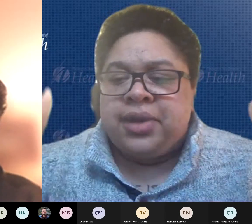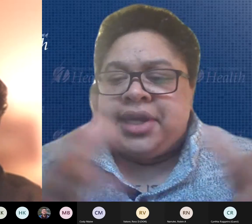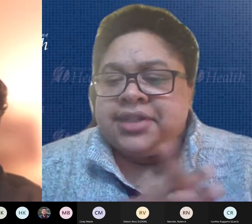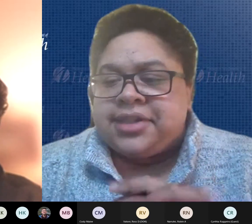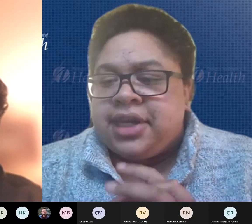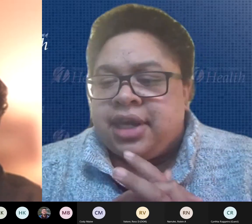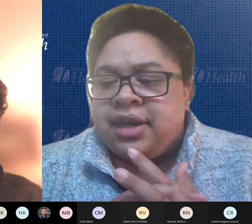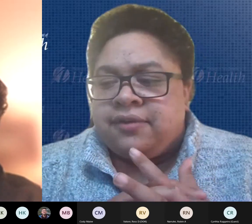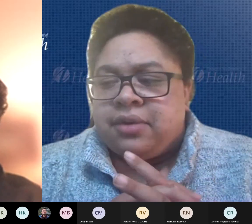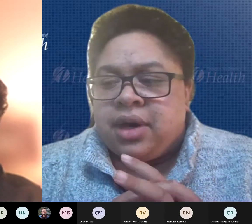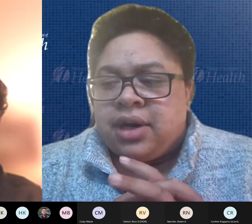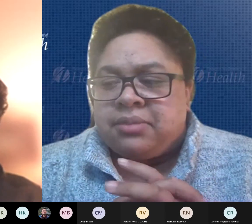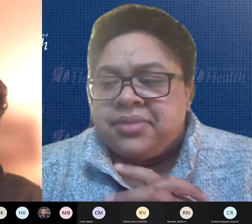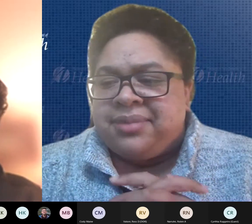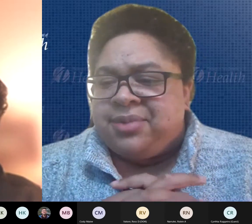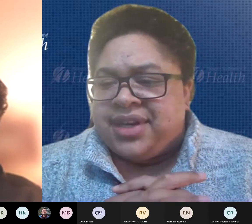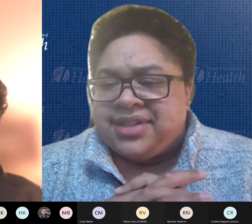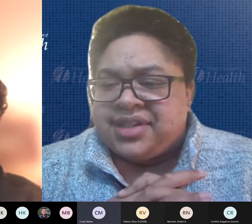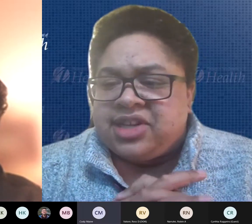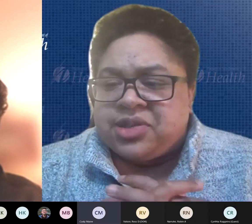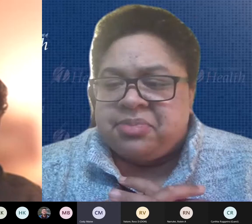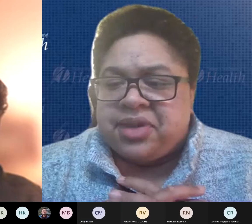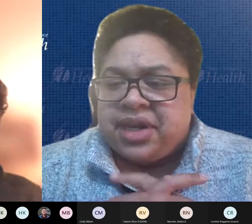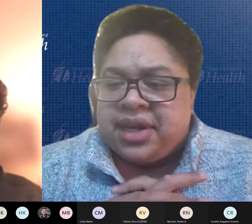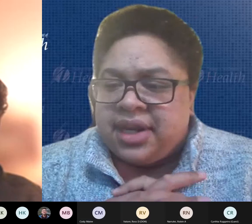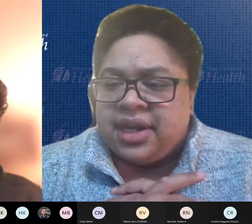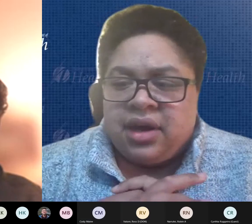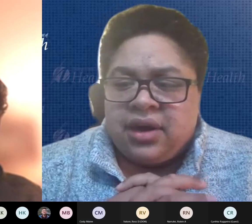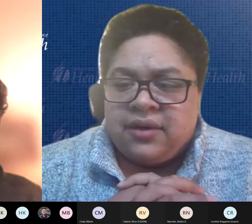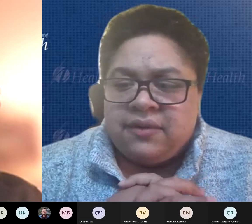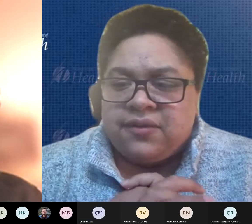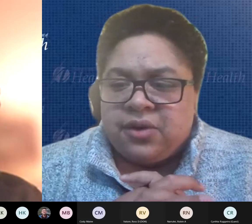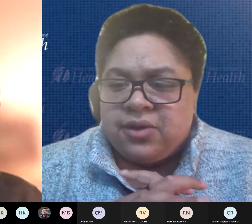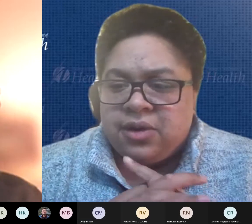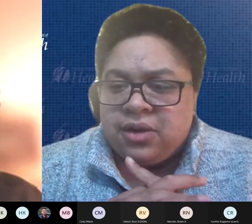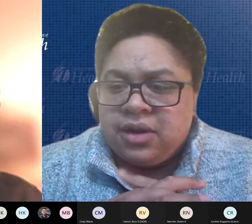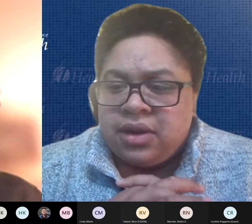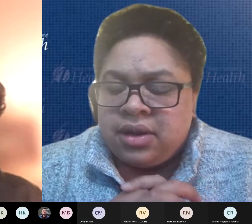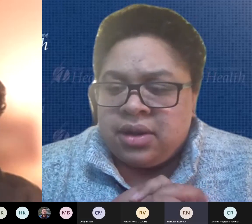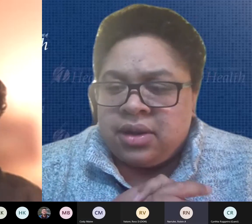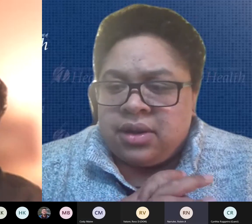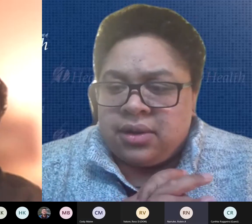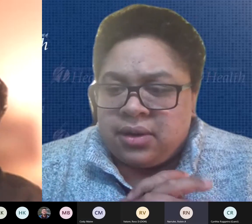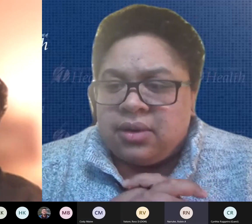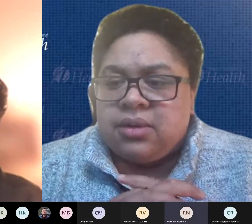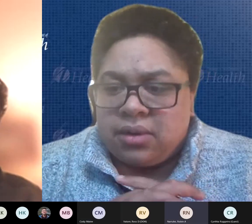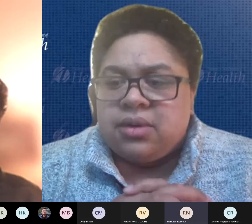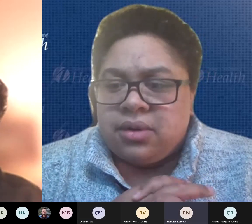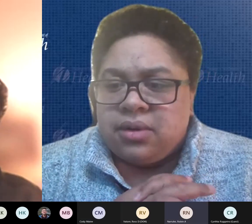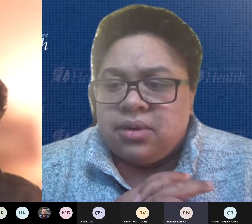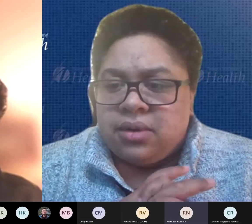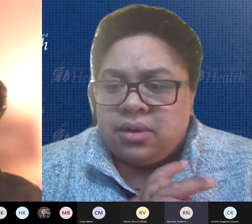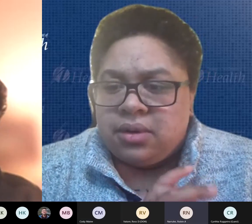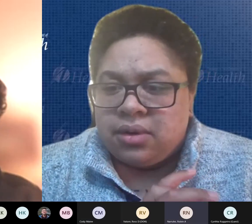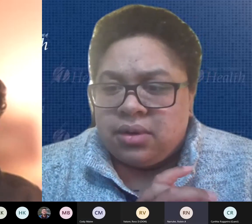and we can see if maybe we can schedule something further. [Robin] I would absolutely love that.